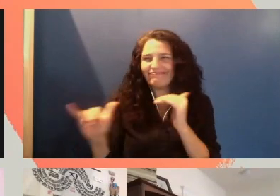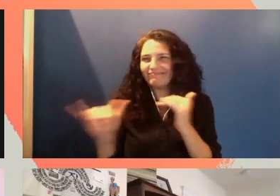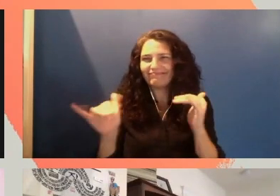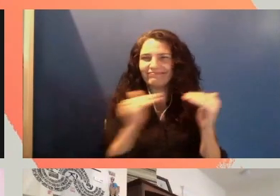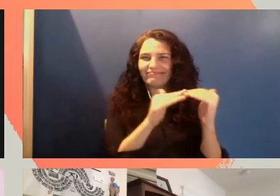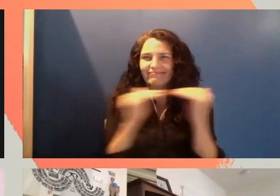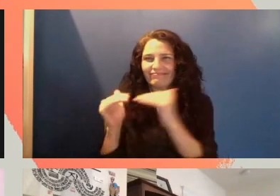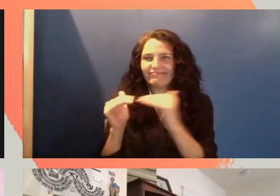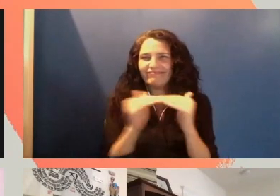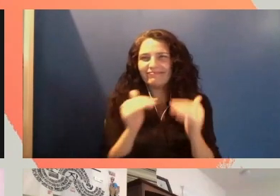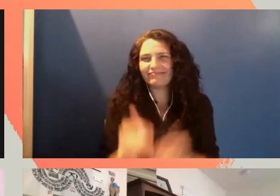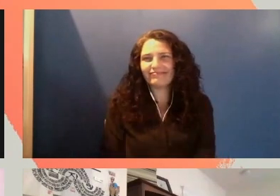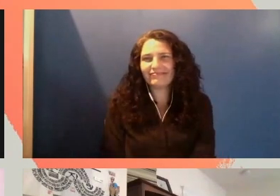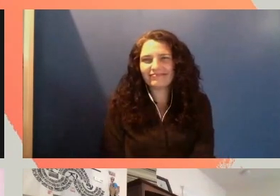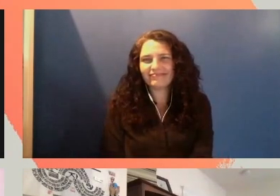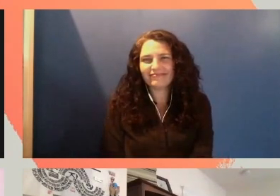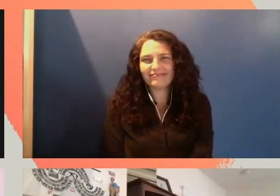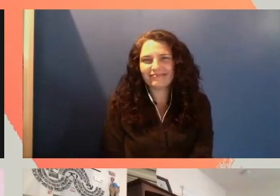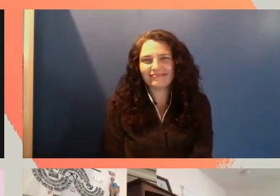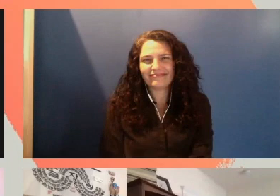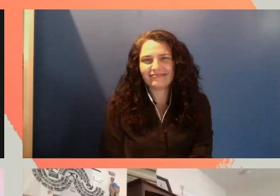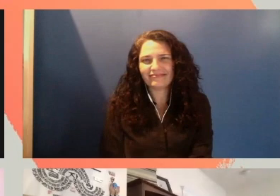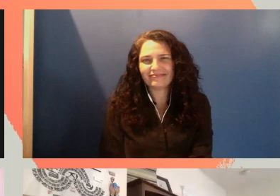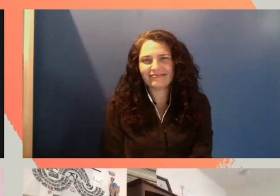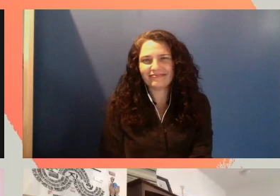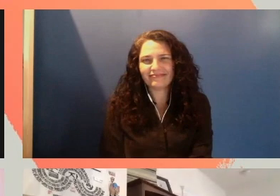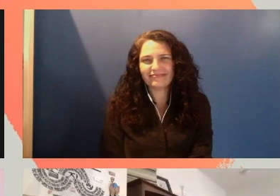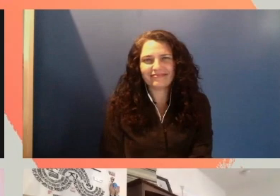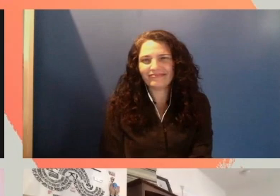I'm glad you jumped in Ashley, I feel better . - Yeah.